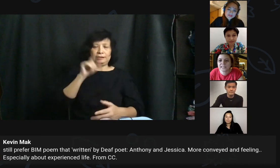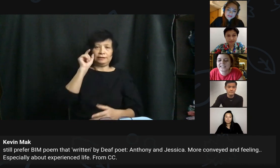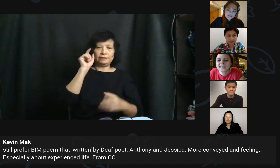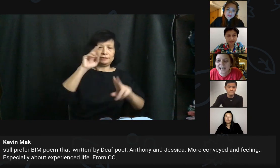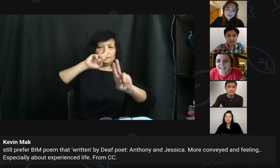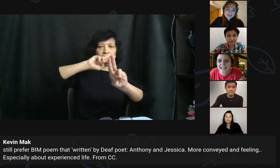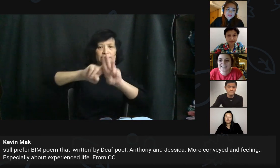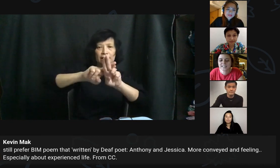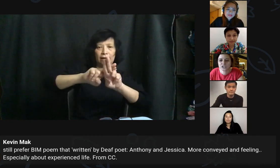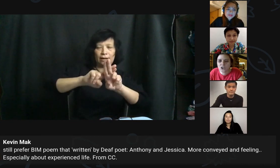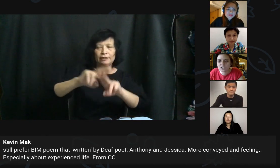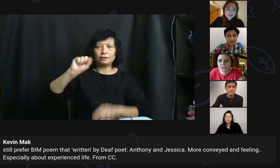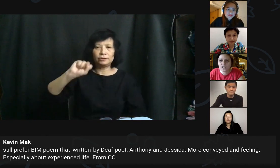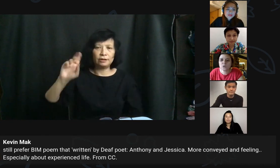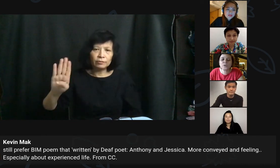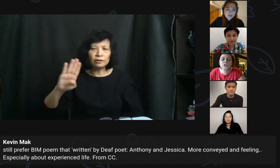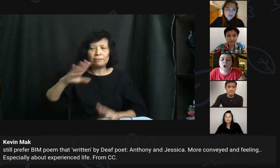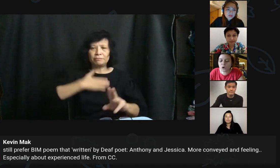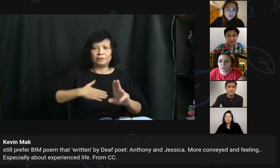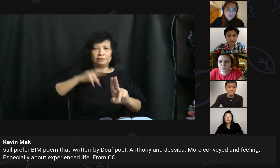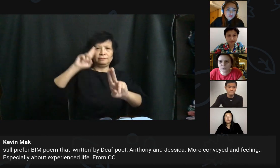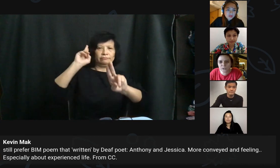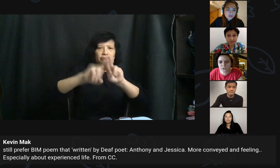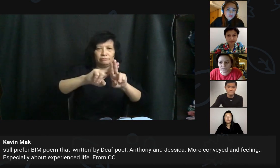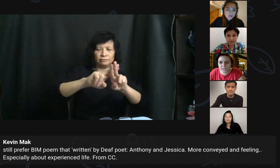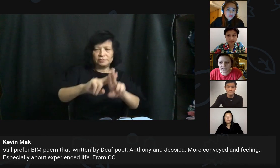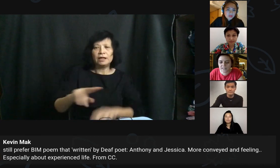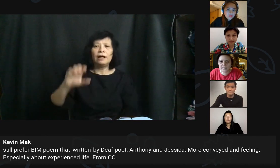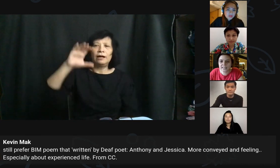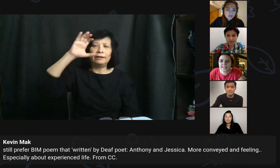Please tag Anthony Chong. We are all over social media.